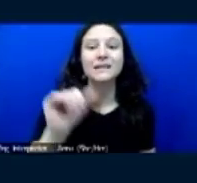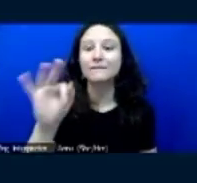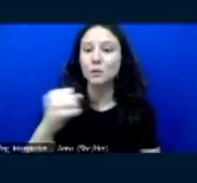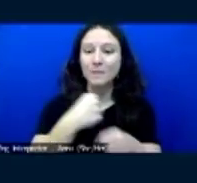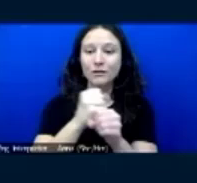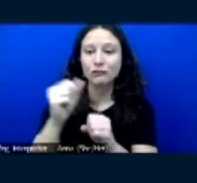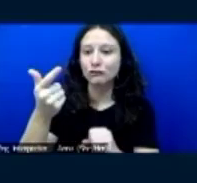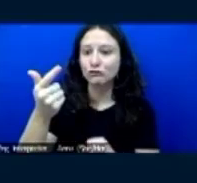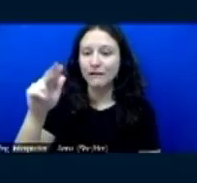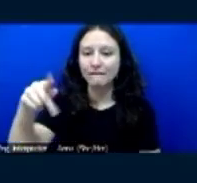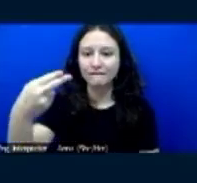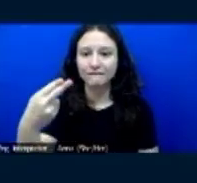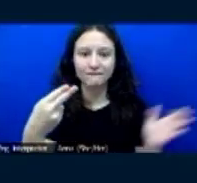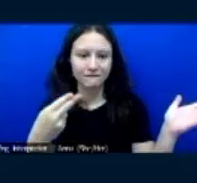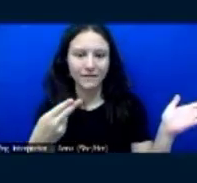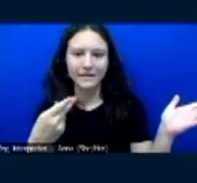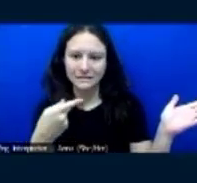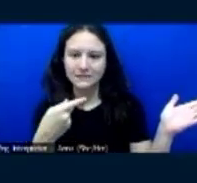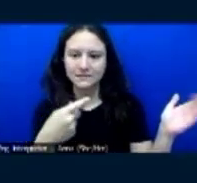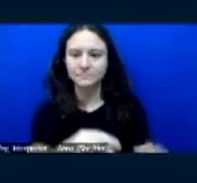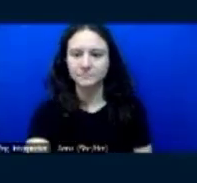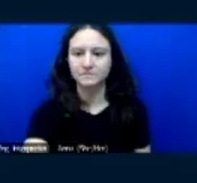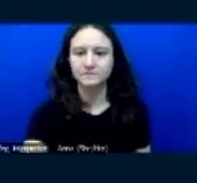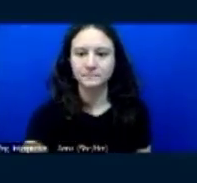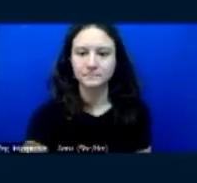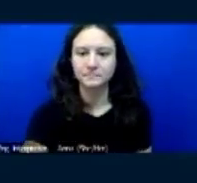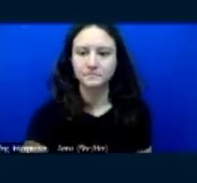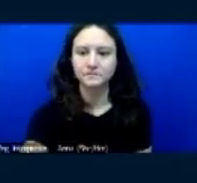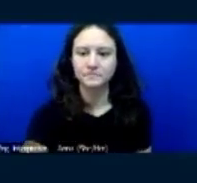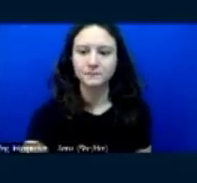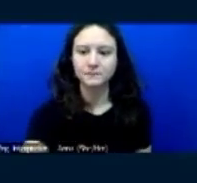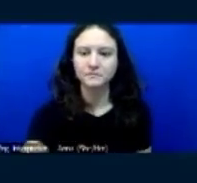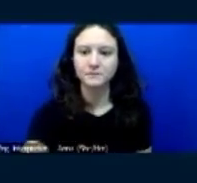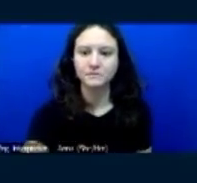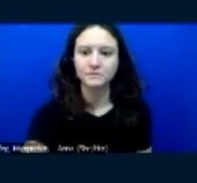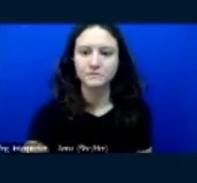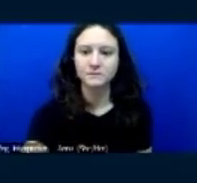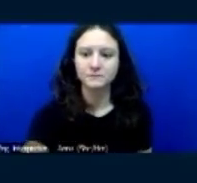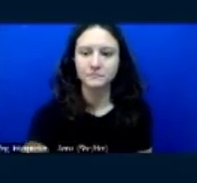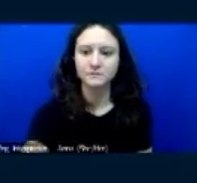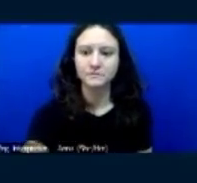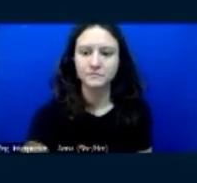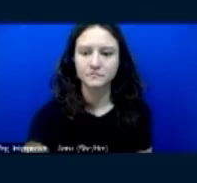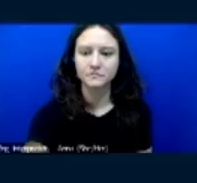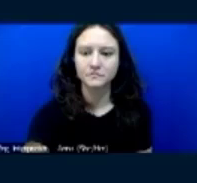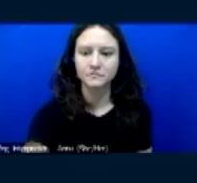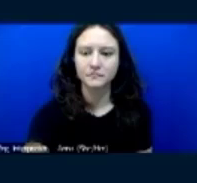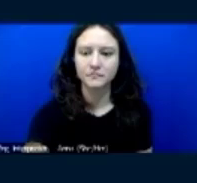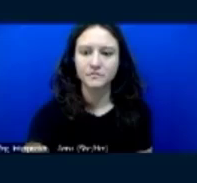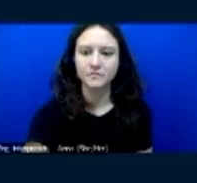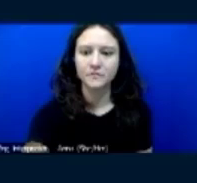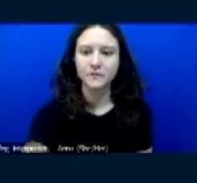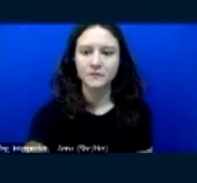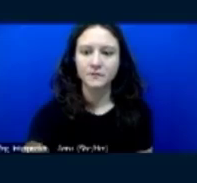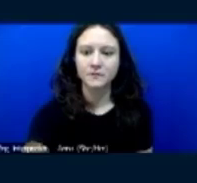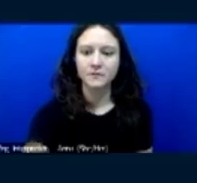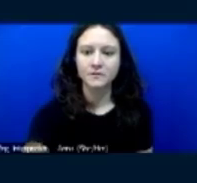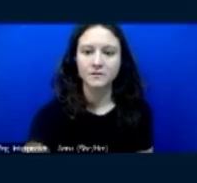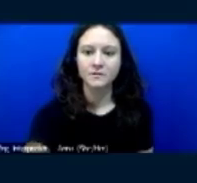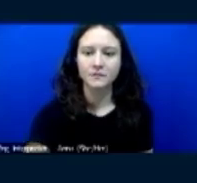So, on the abscissa here is plotted each IC, according to the percentage of applications